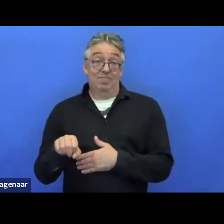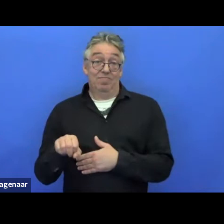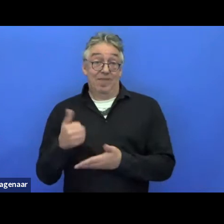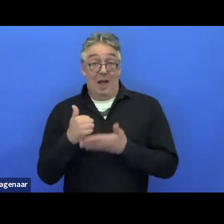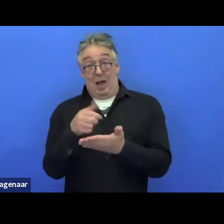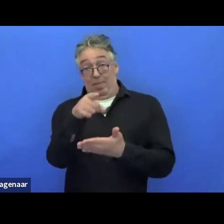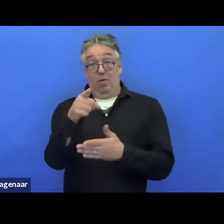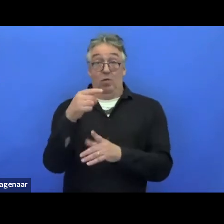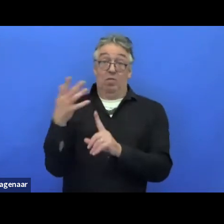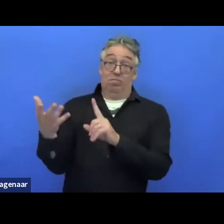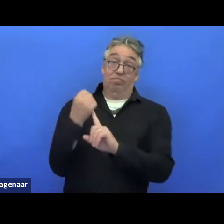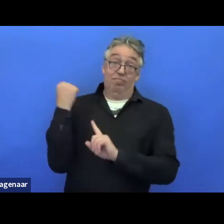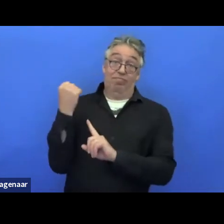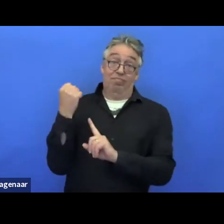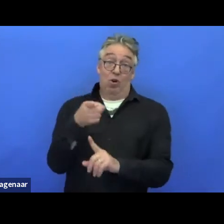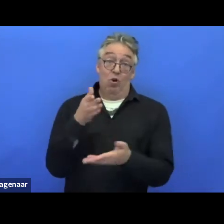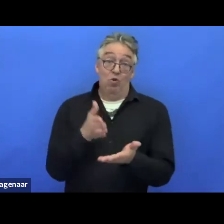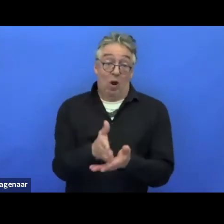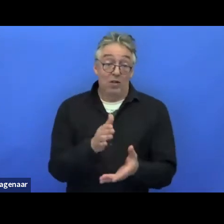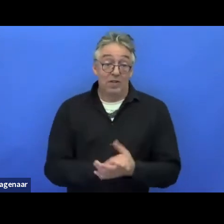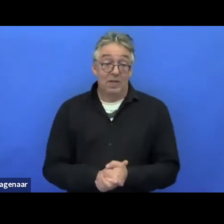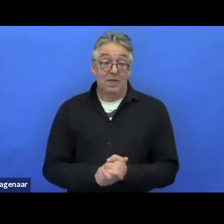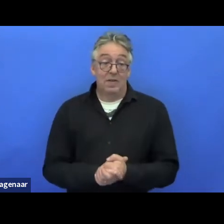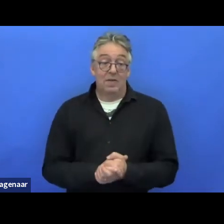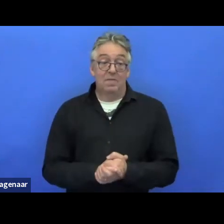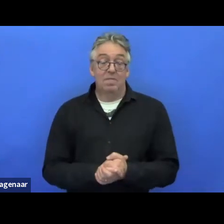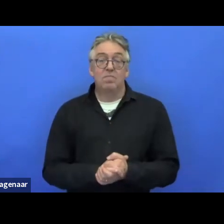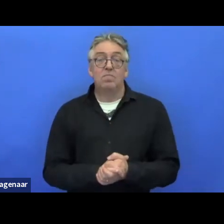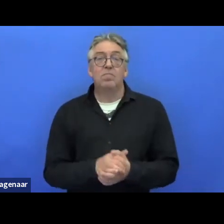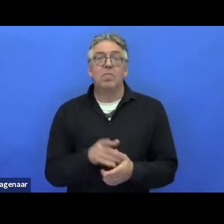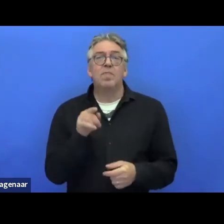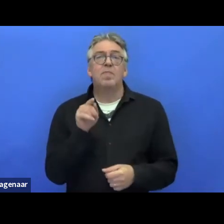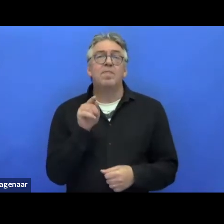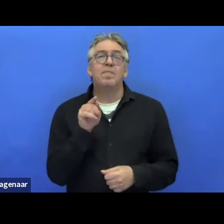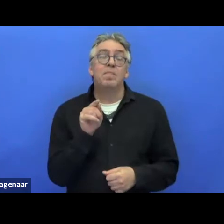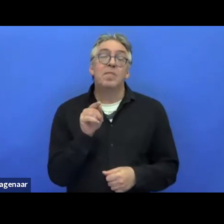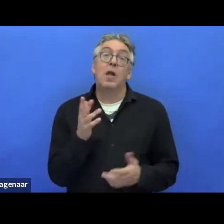we will speak about some complaints and investigations we follow